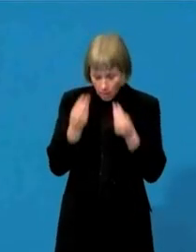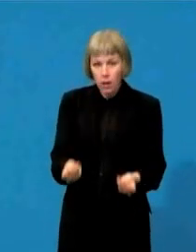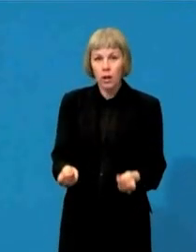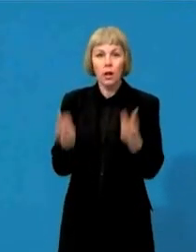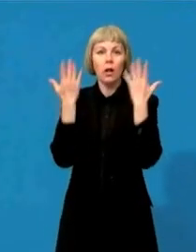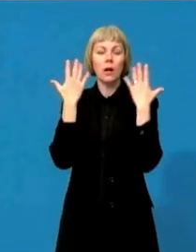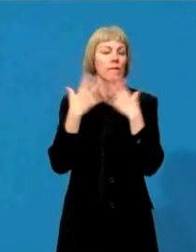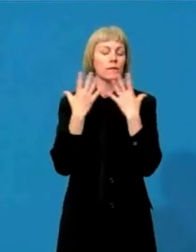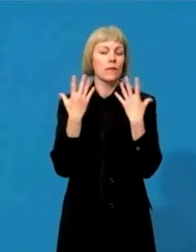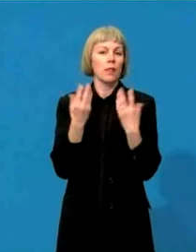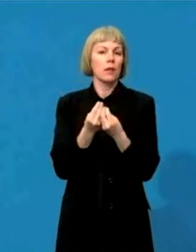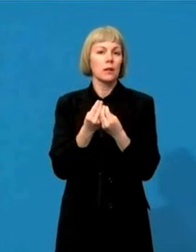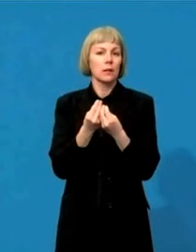It brings families together.